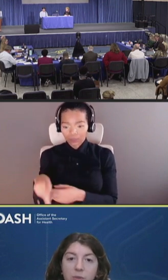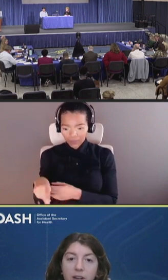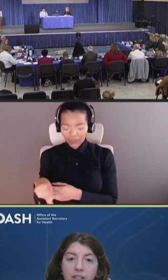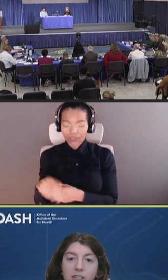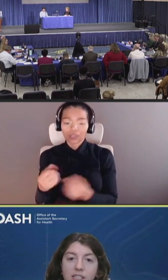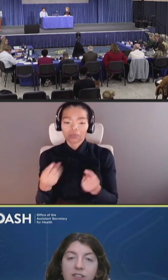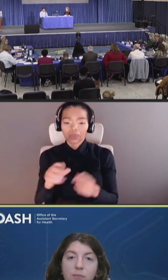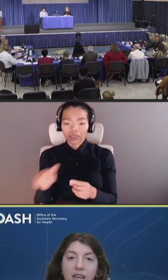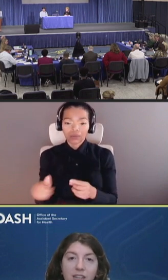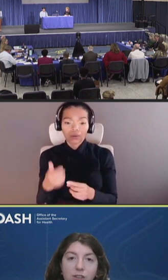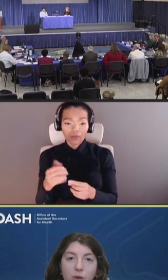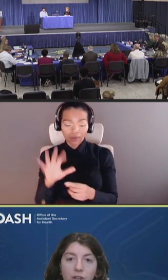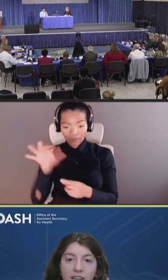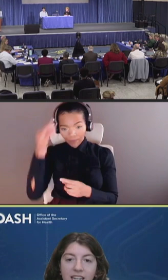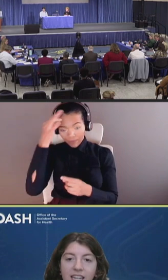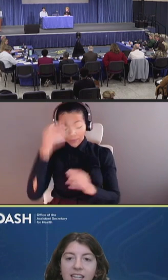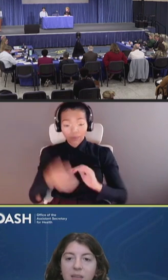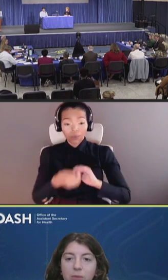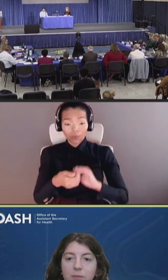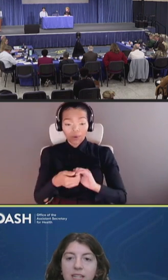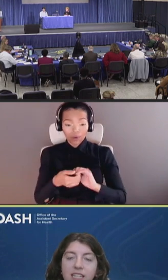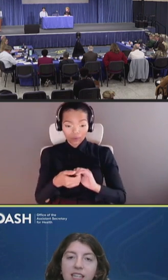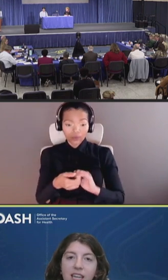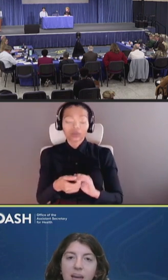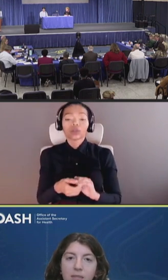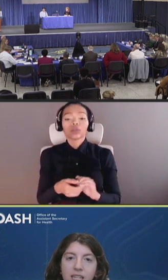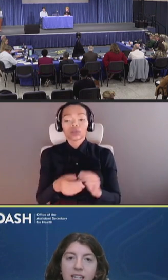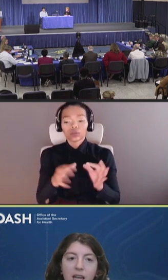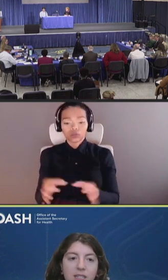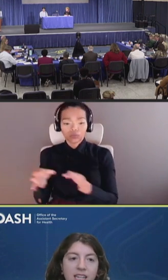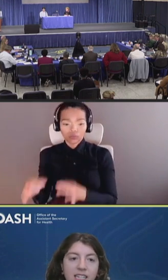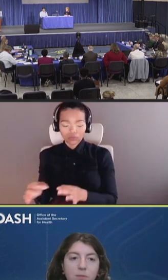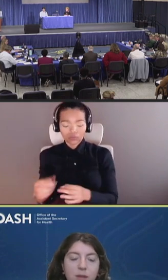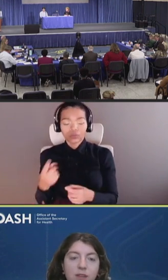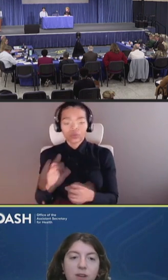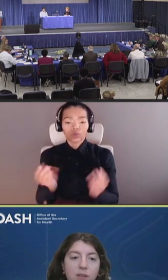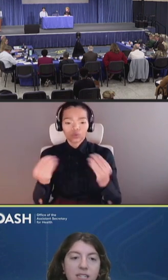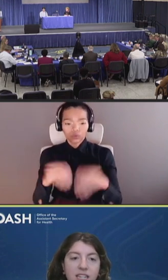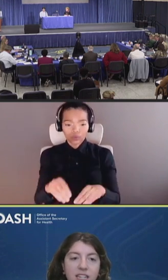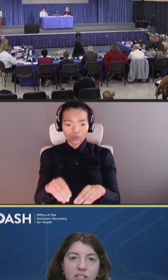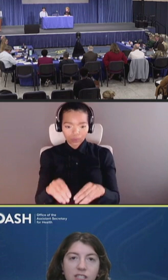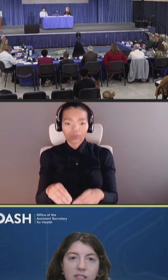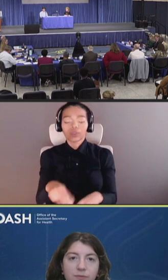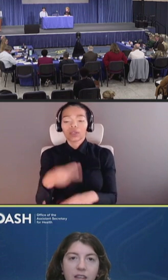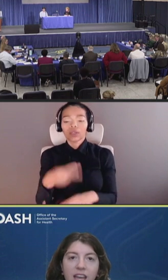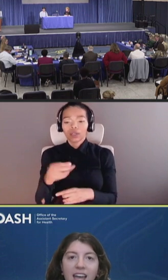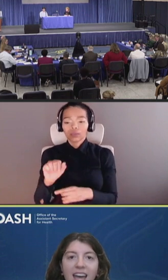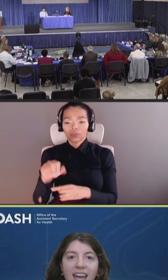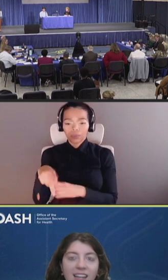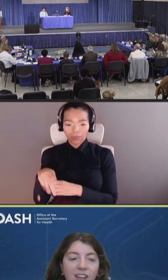partners have made, coordinating and implementing the updated hepatitis B recommendations. And I'll